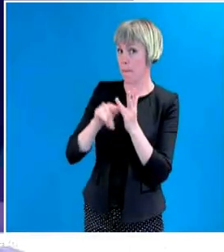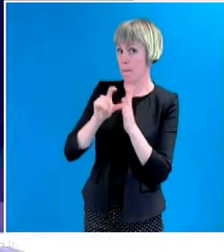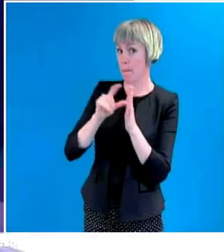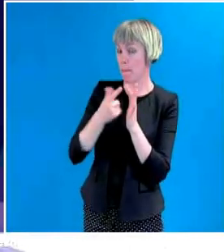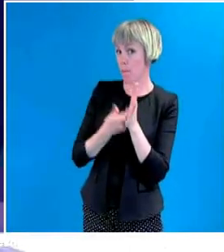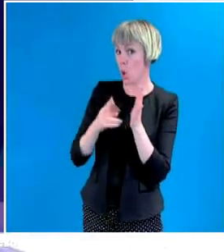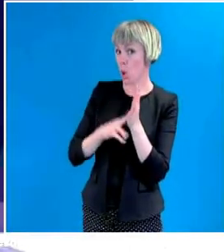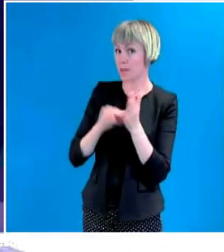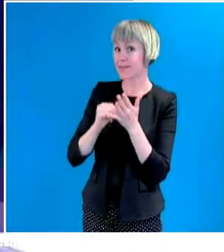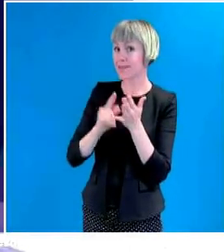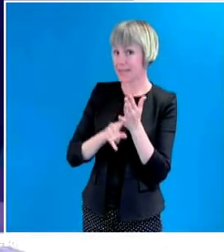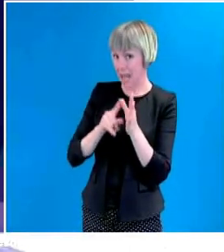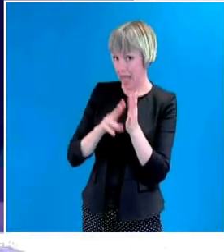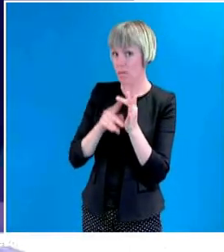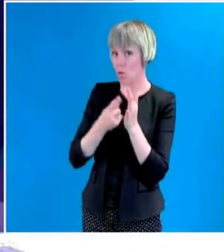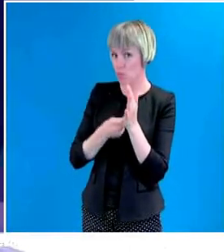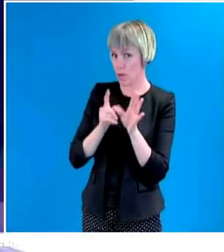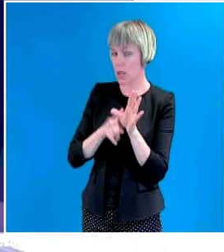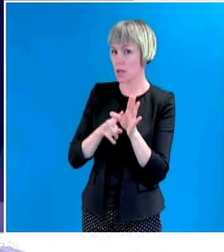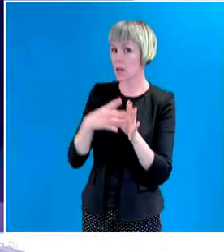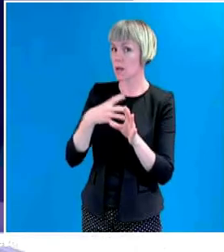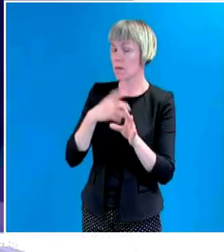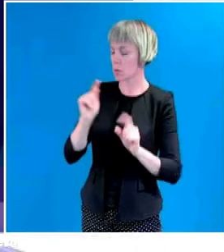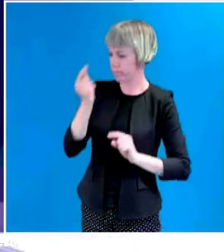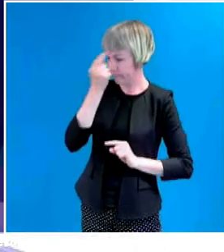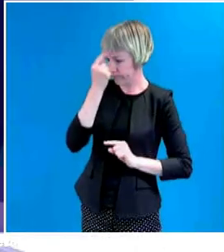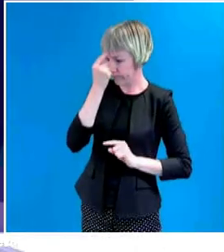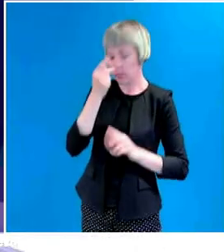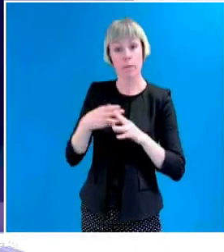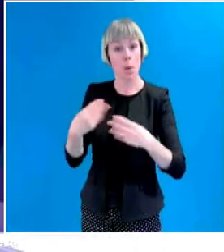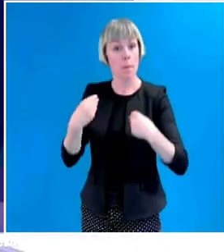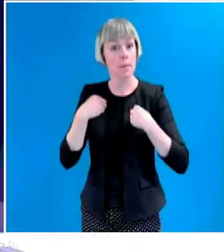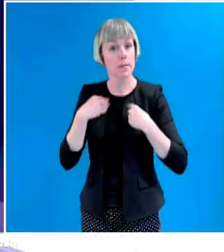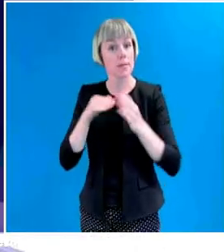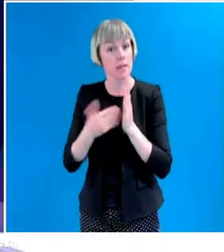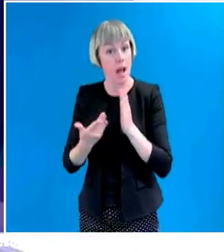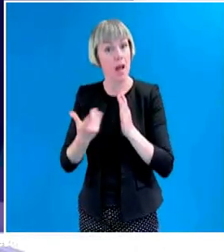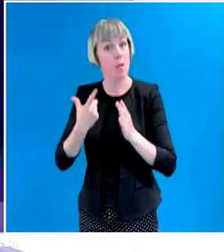priority and focus within business now is because there was legislation passed